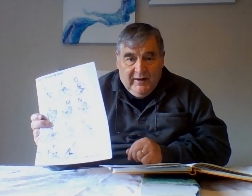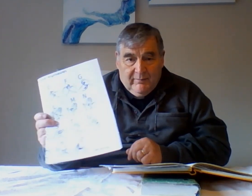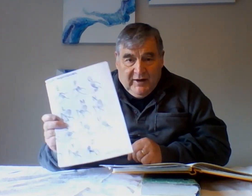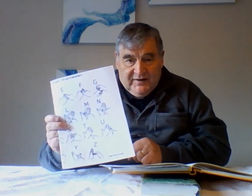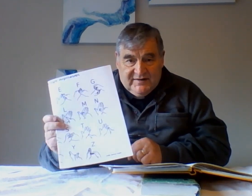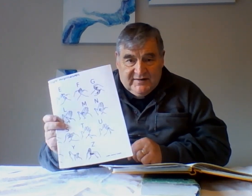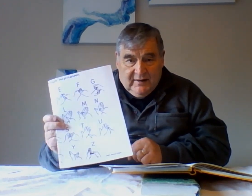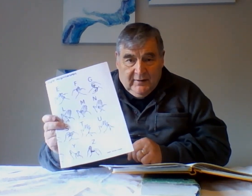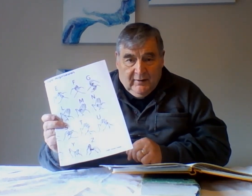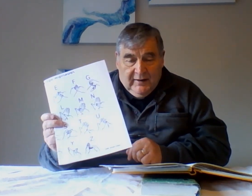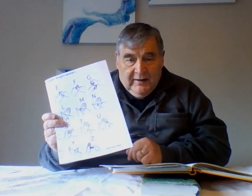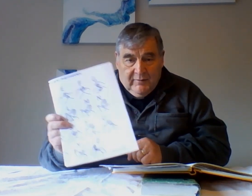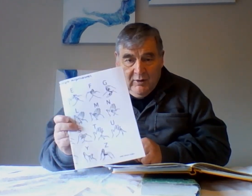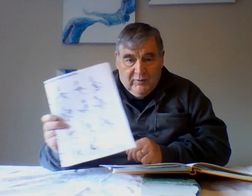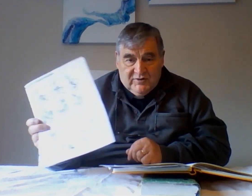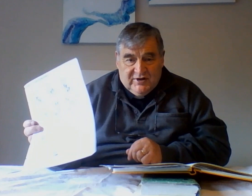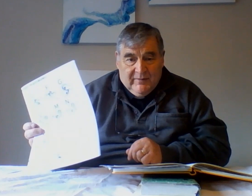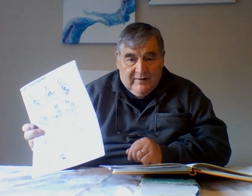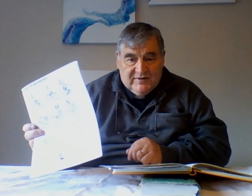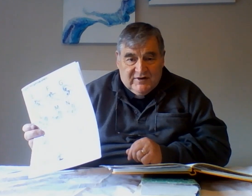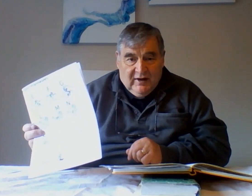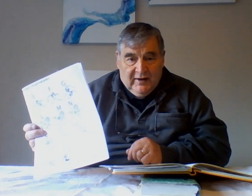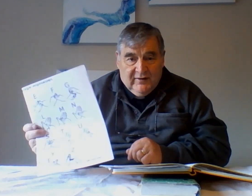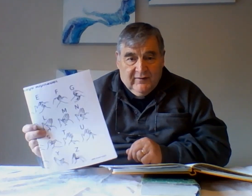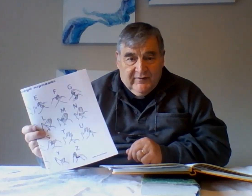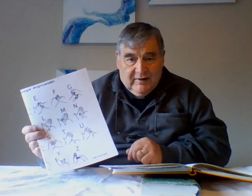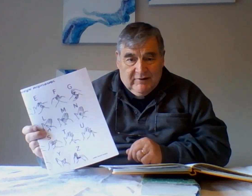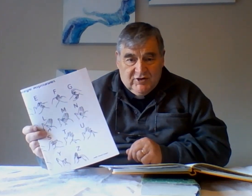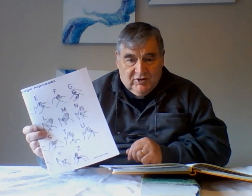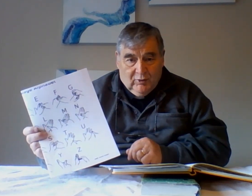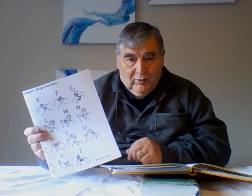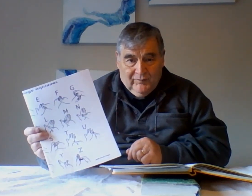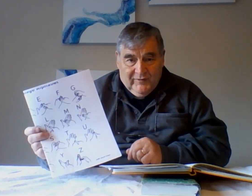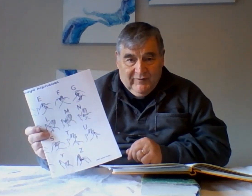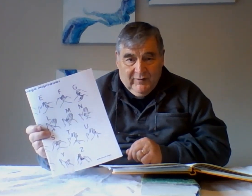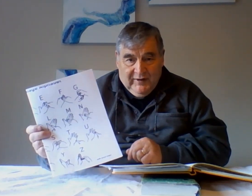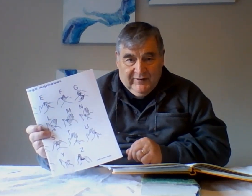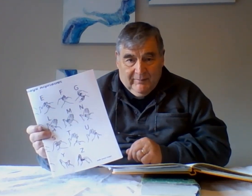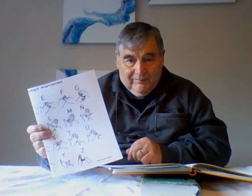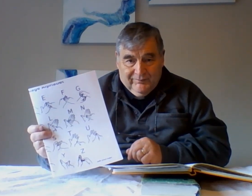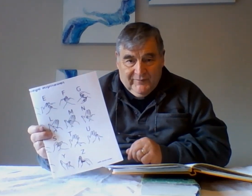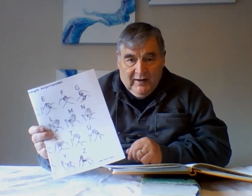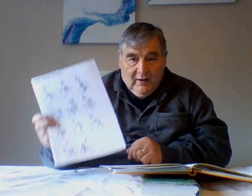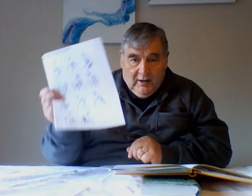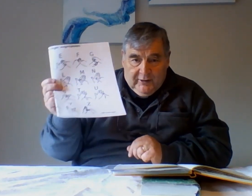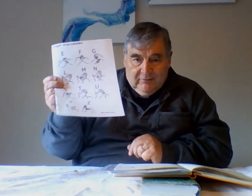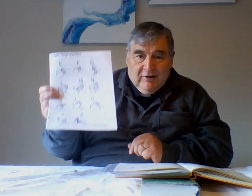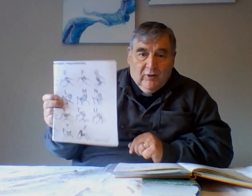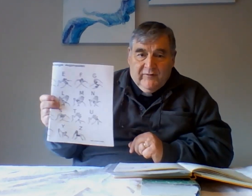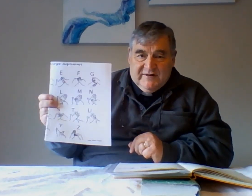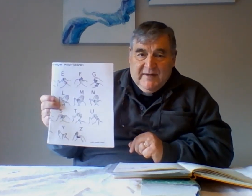a buzz and i'll put some outside the vicarage door if you need them - I can run off as many